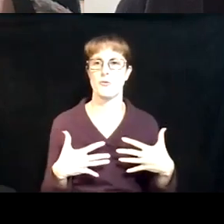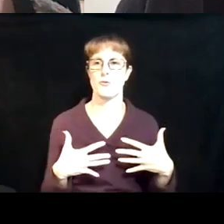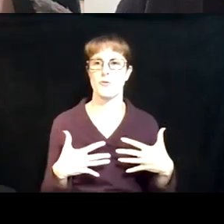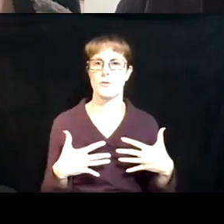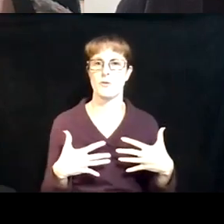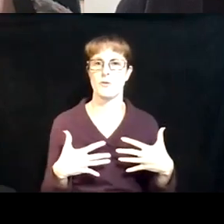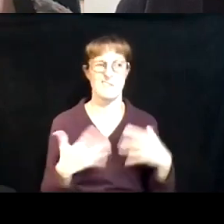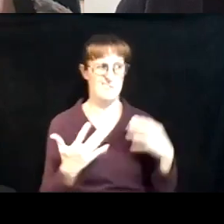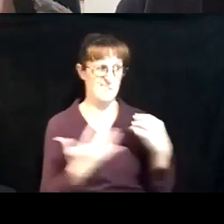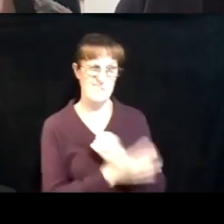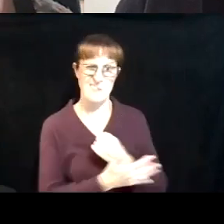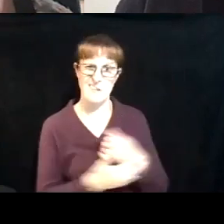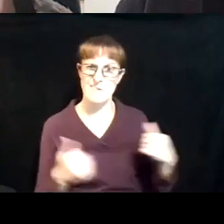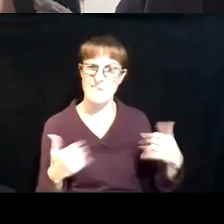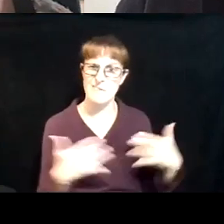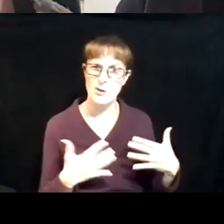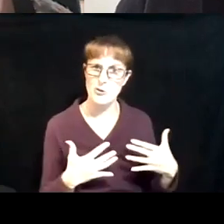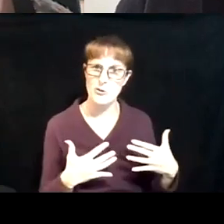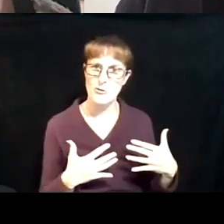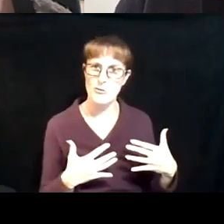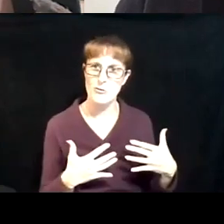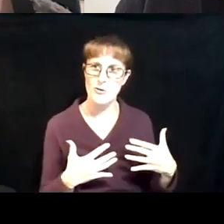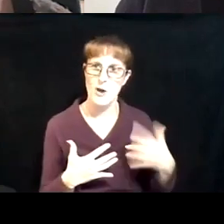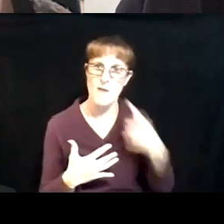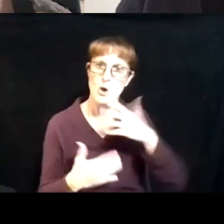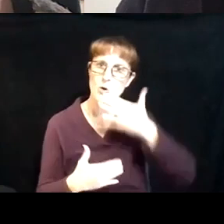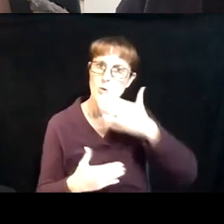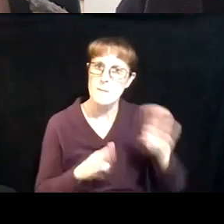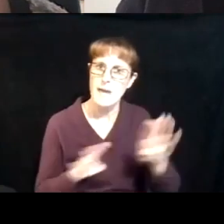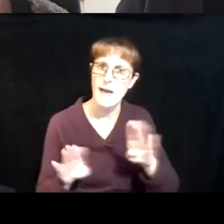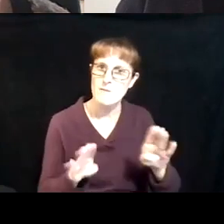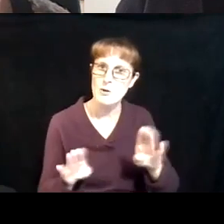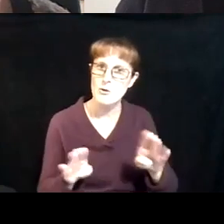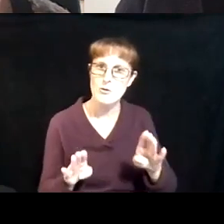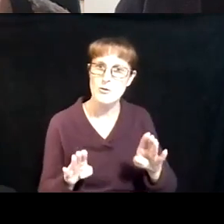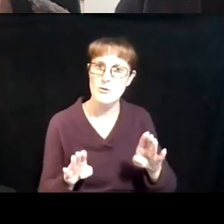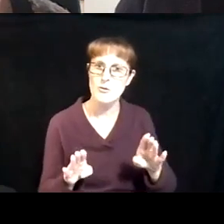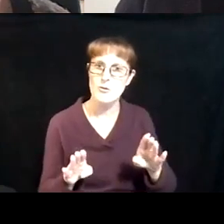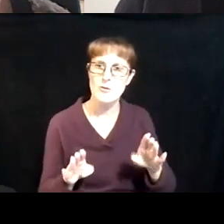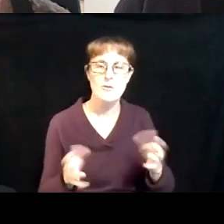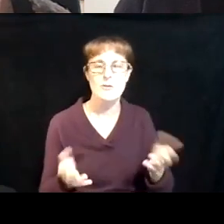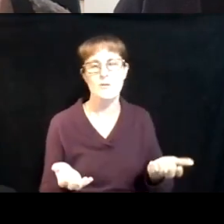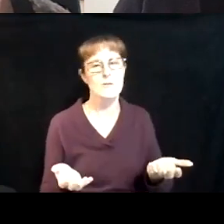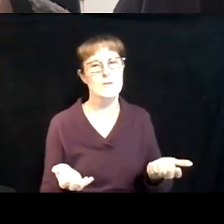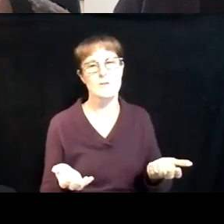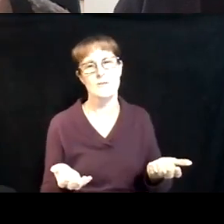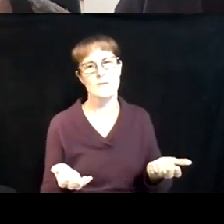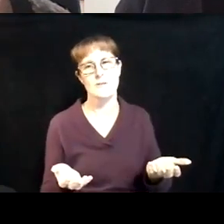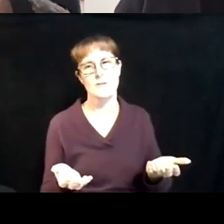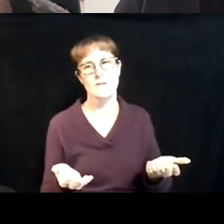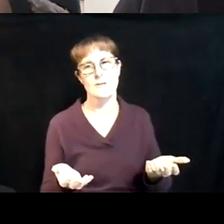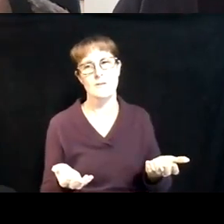moral or good behavior into people without these kinds of deleterious consequences.